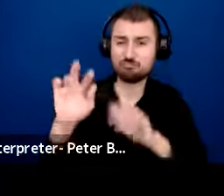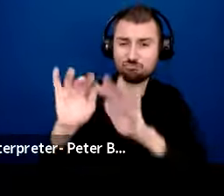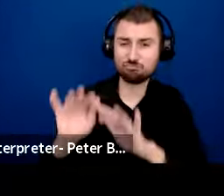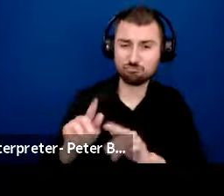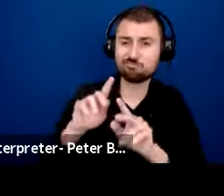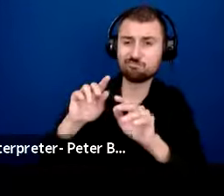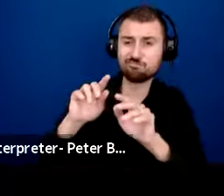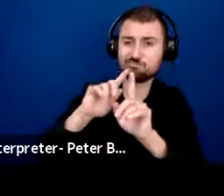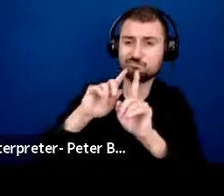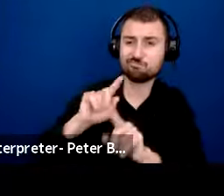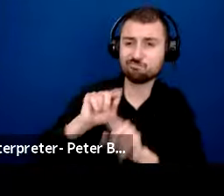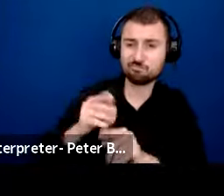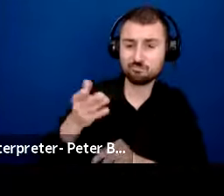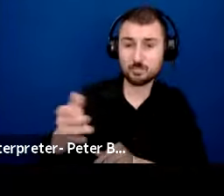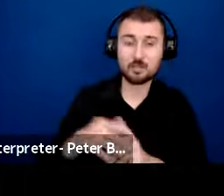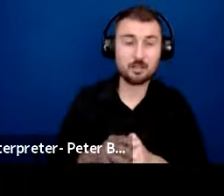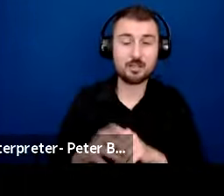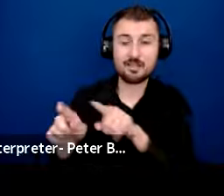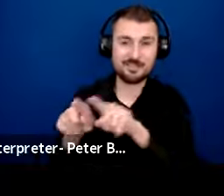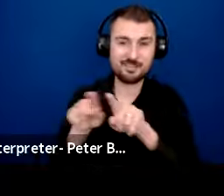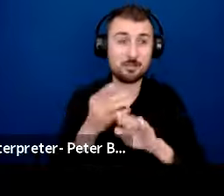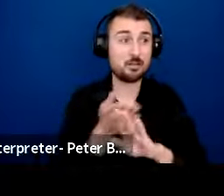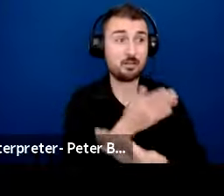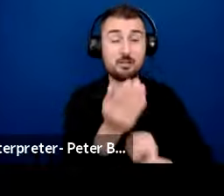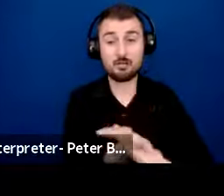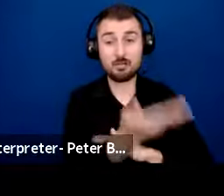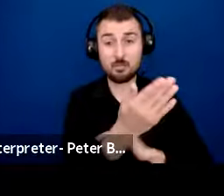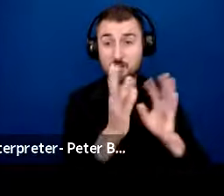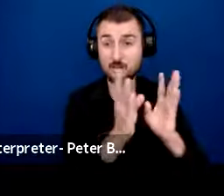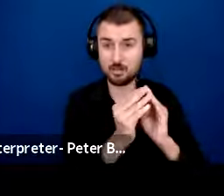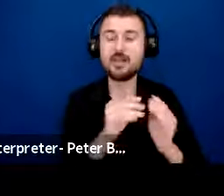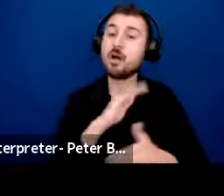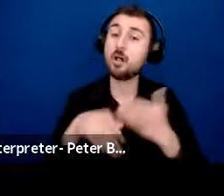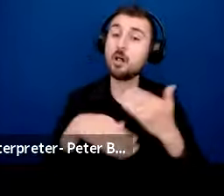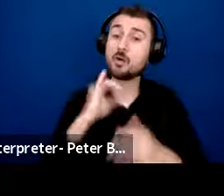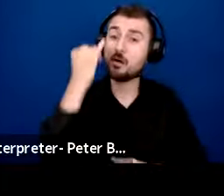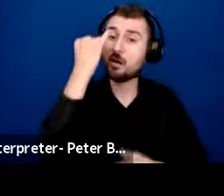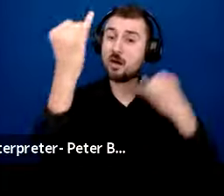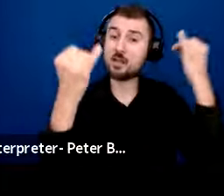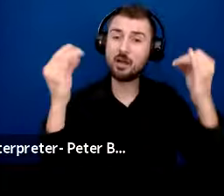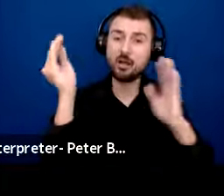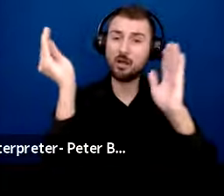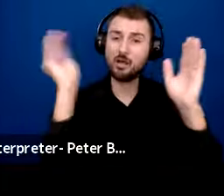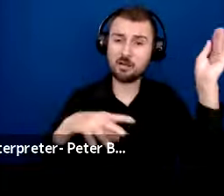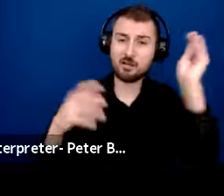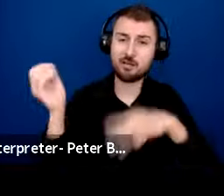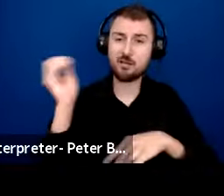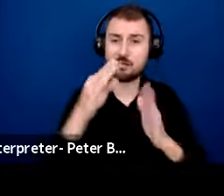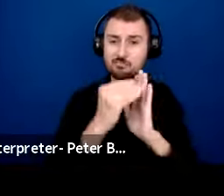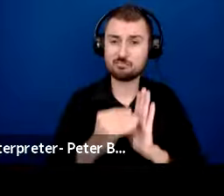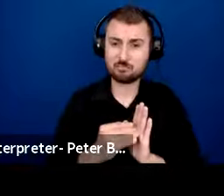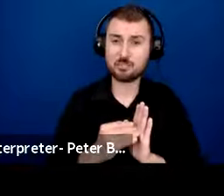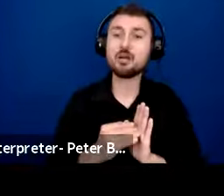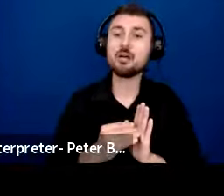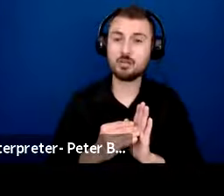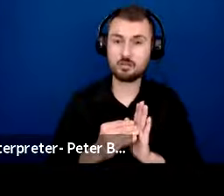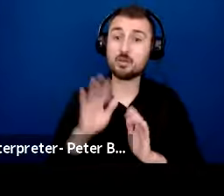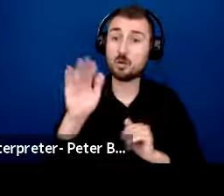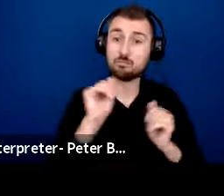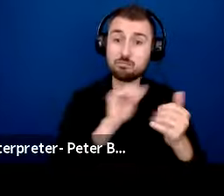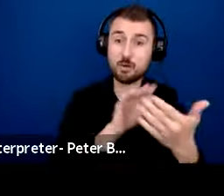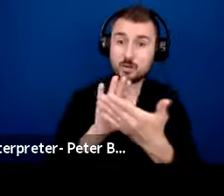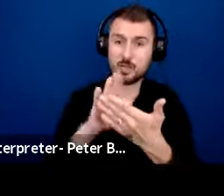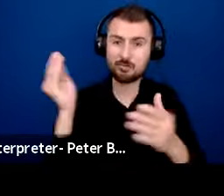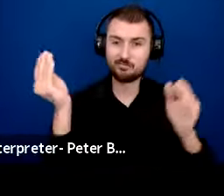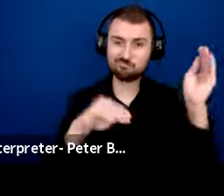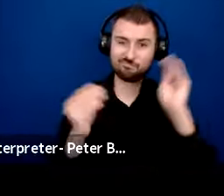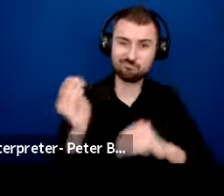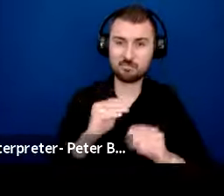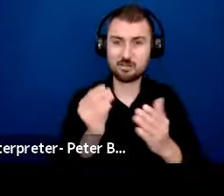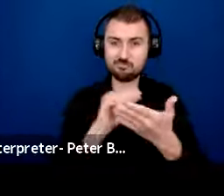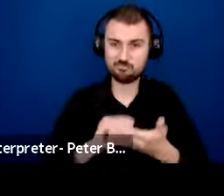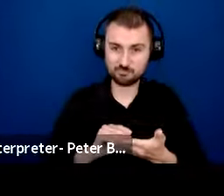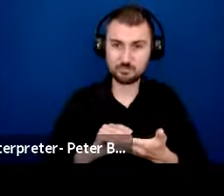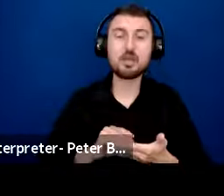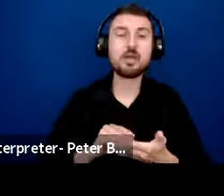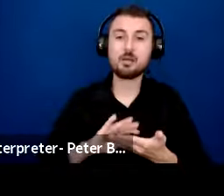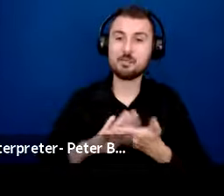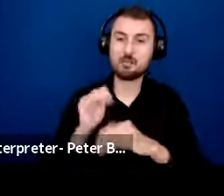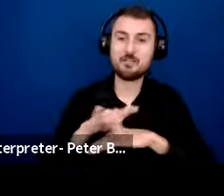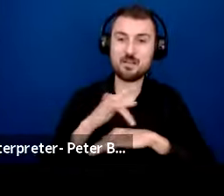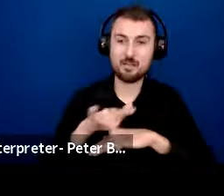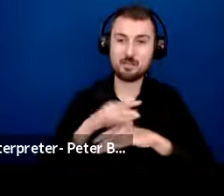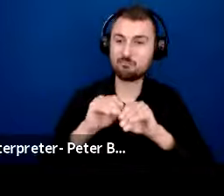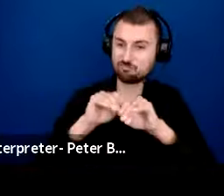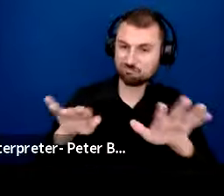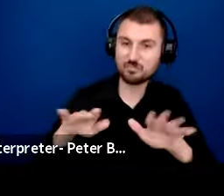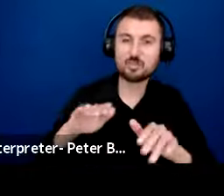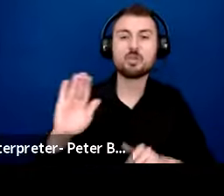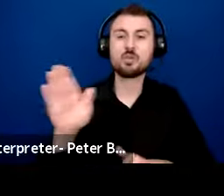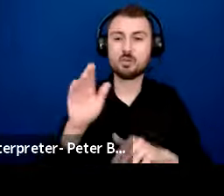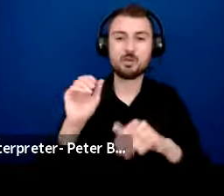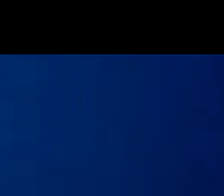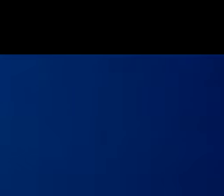If I don't get to you because we are on a time limit as well, feel free to type your responses in the chat.